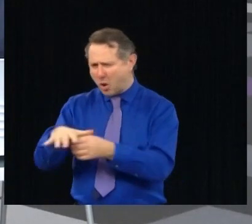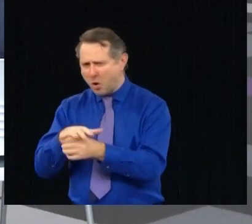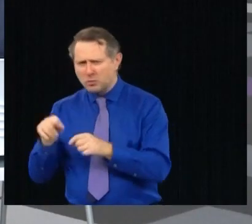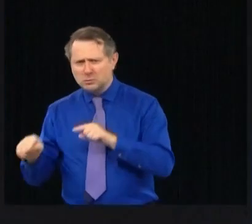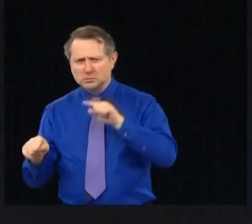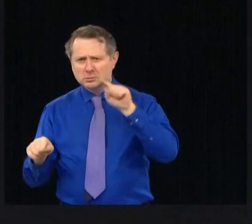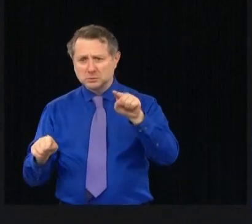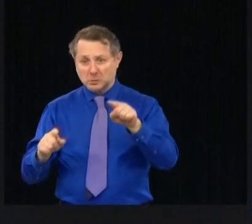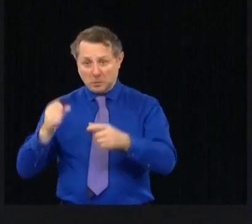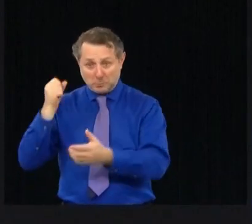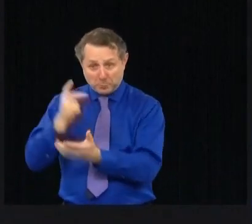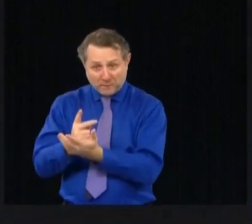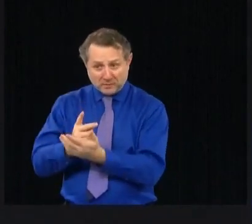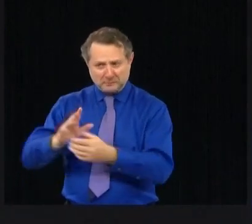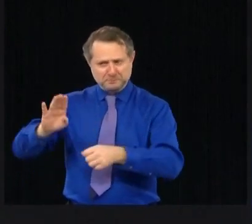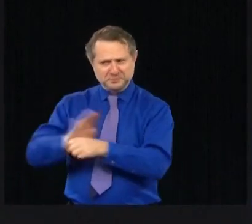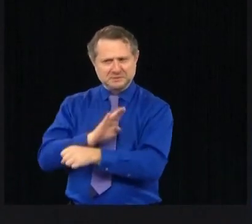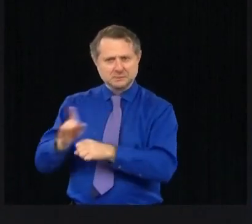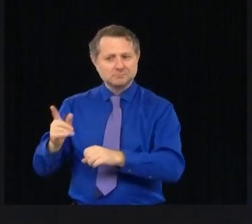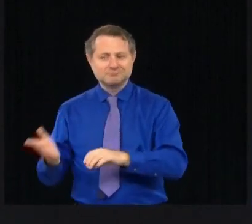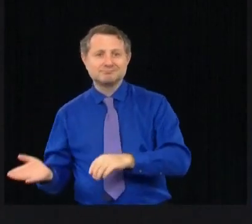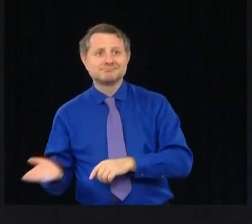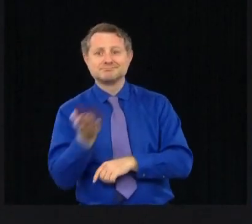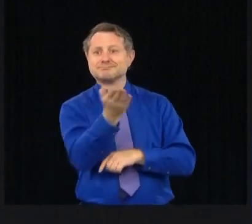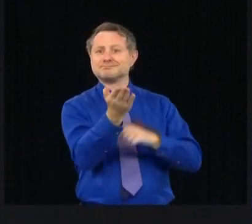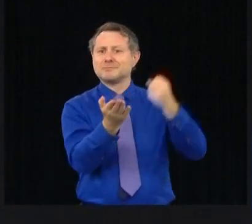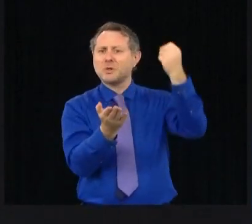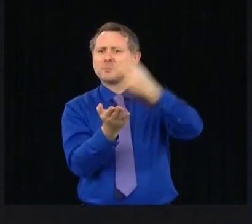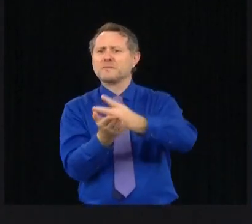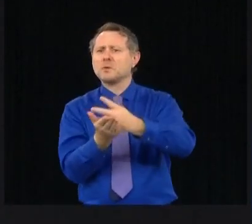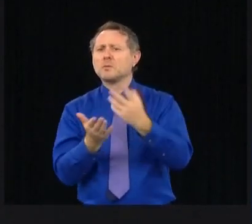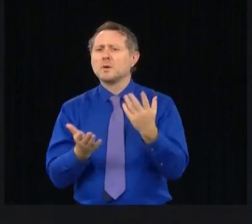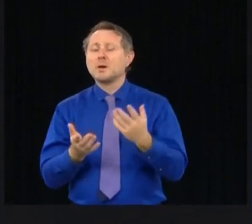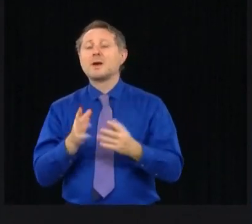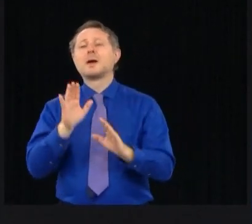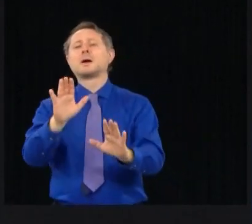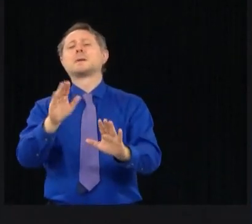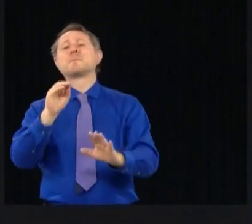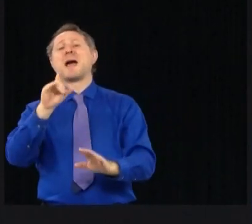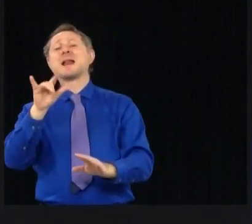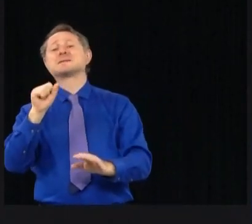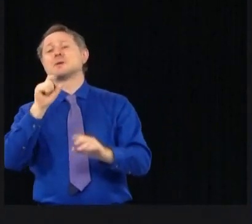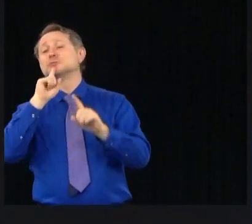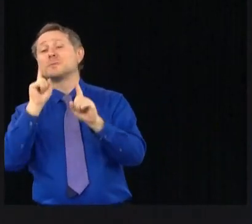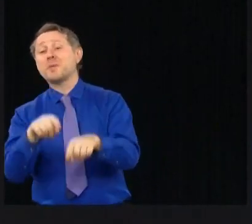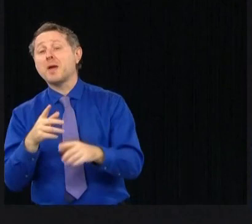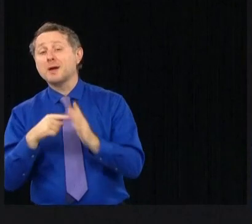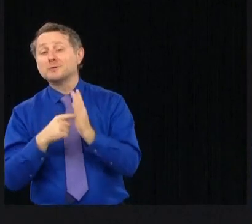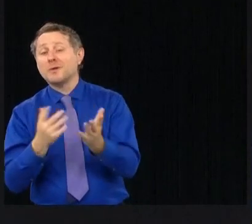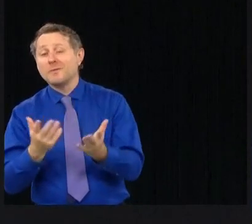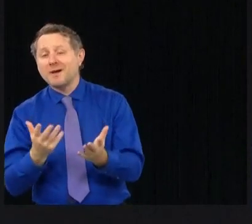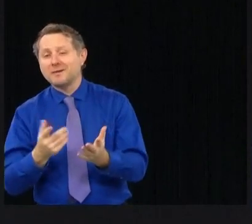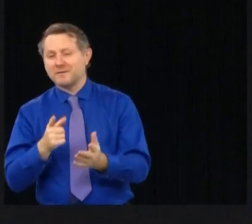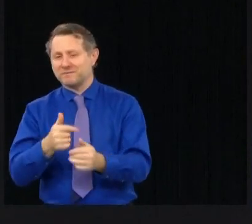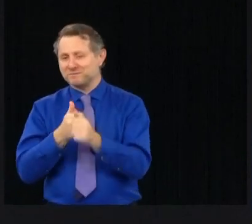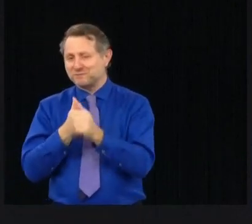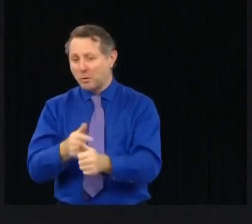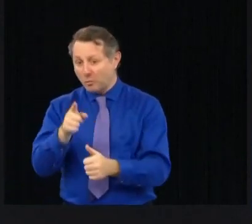TO THE PROCESS? DOES A STATE OR LOCAL CONTROL GROUP HAVE TO APPROVE THESE FILLED OUT AGREEMENTS FROM THE BUSINESSES?